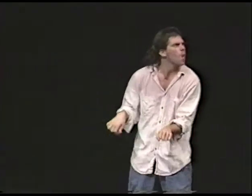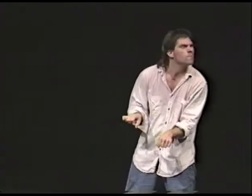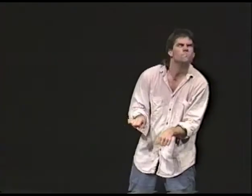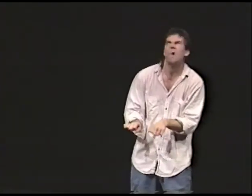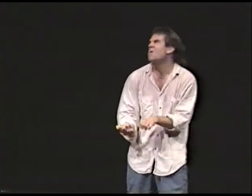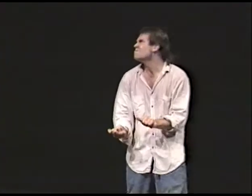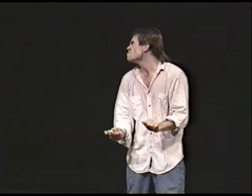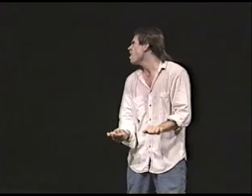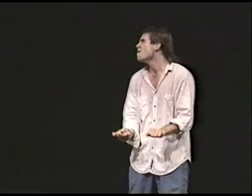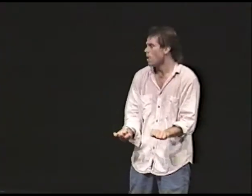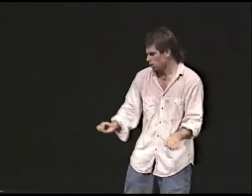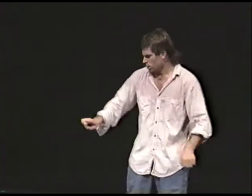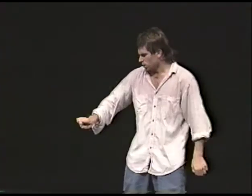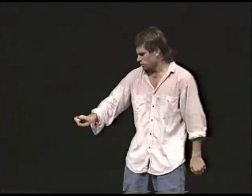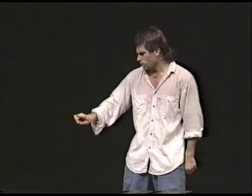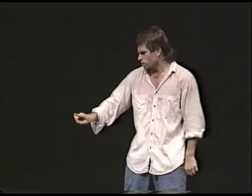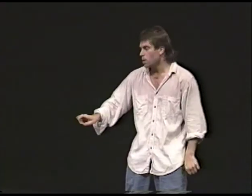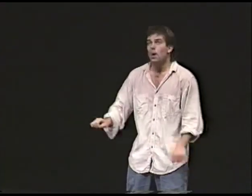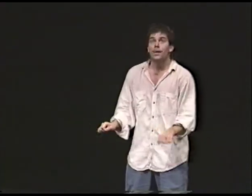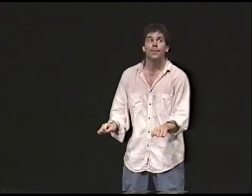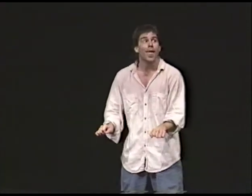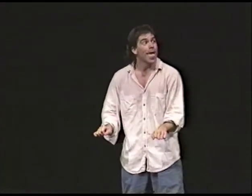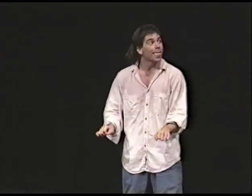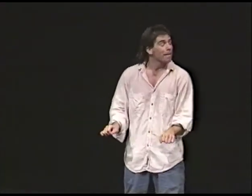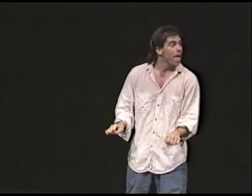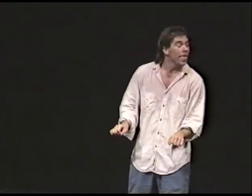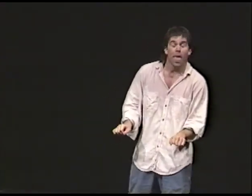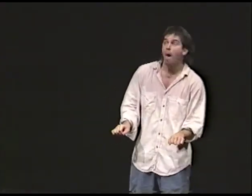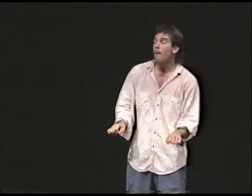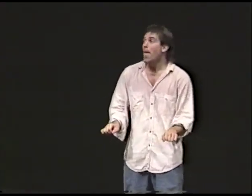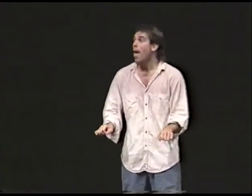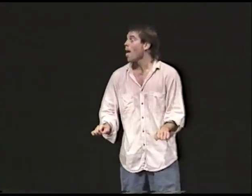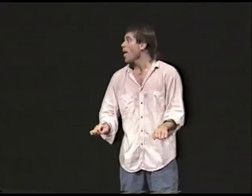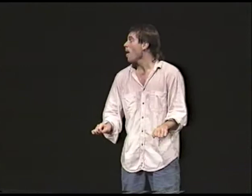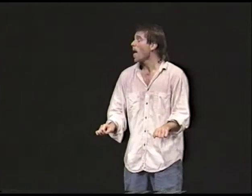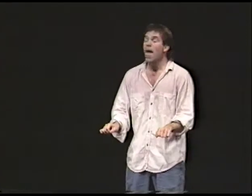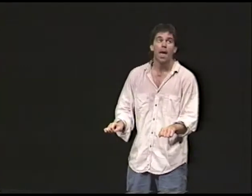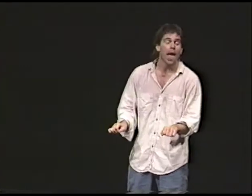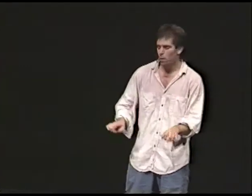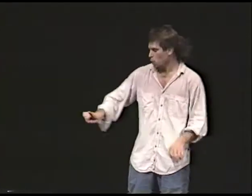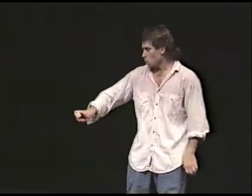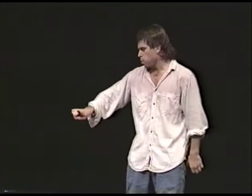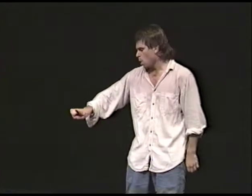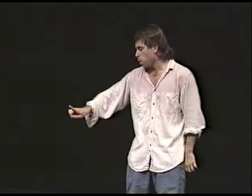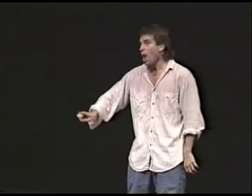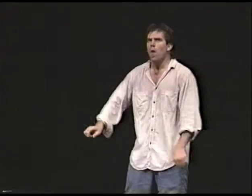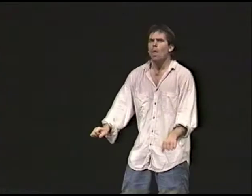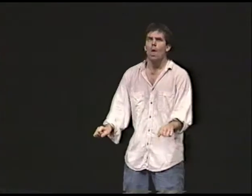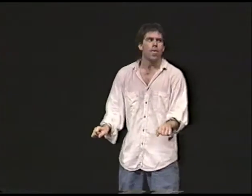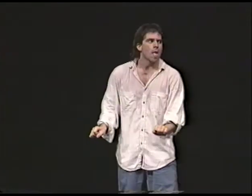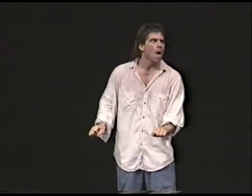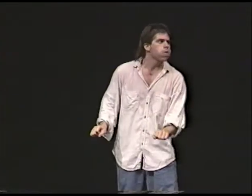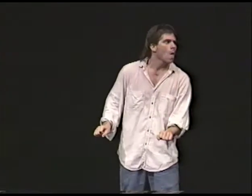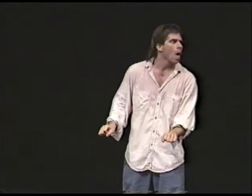and starts turning the temperature up warmer